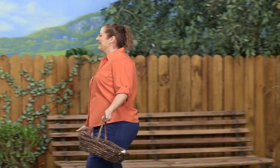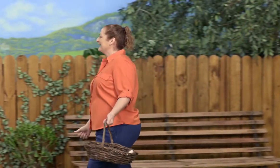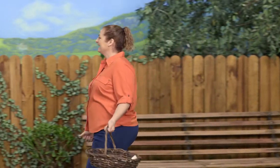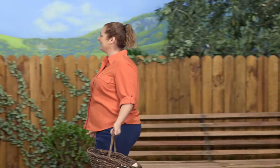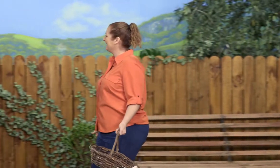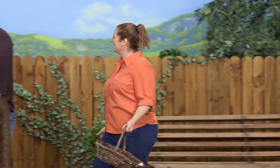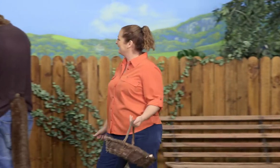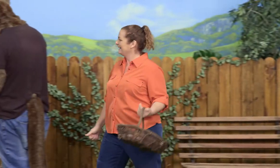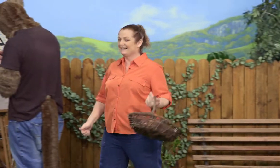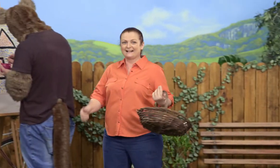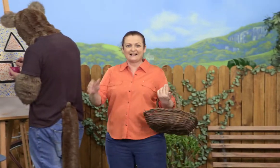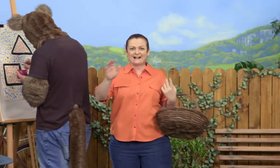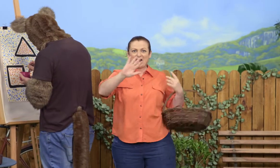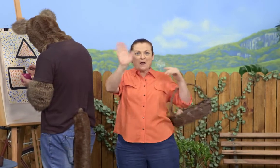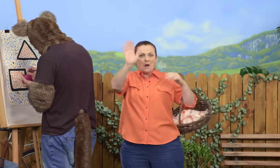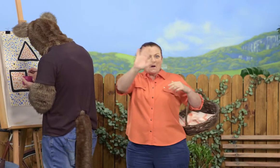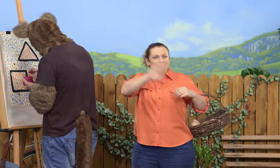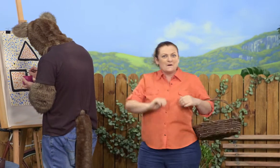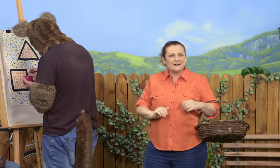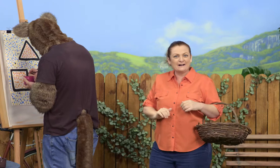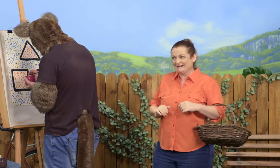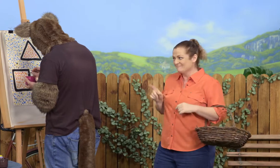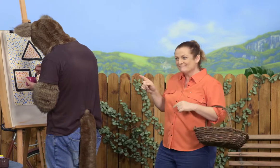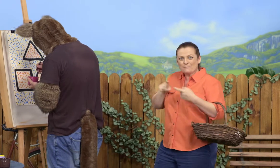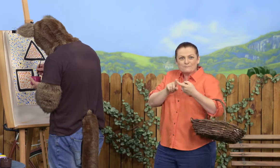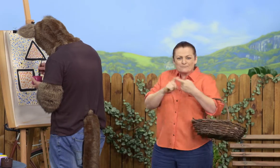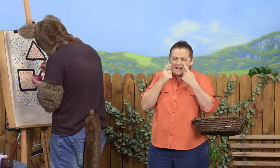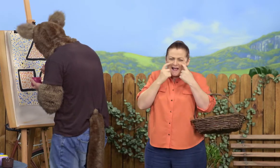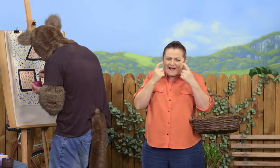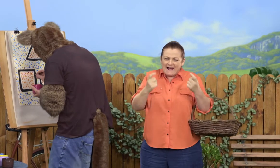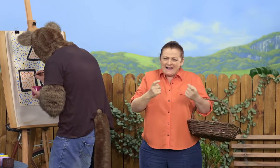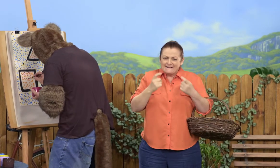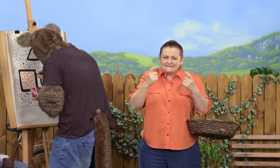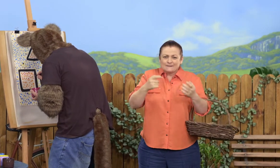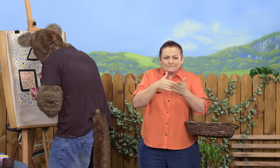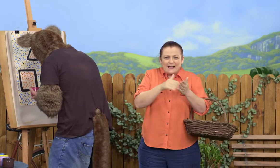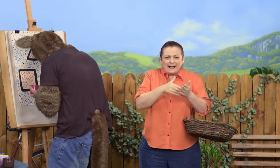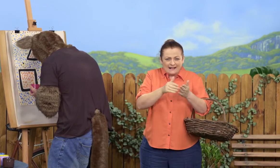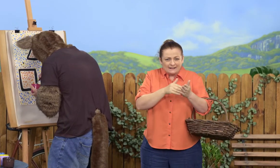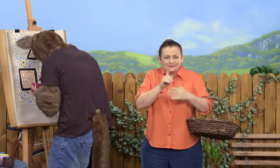Ah. Hello, everyone. Possum is painting very carefully.